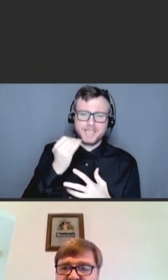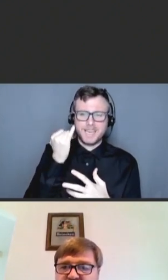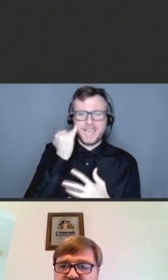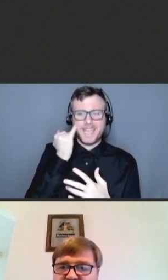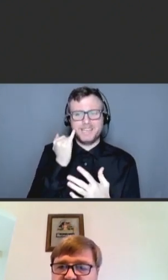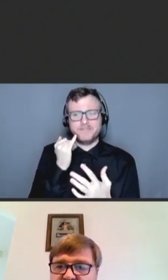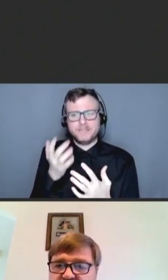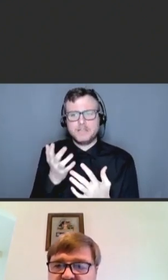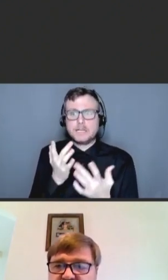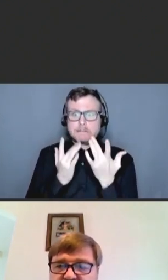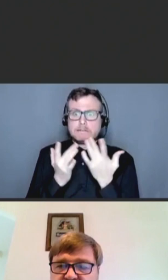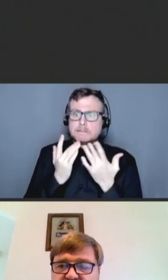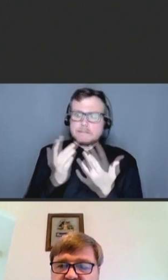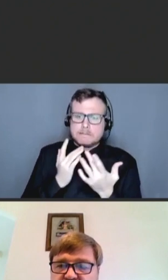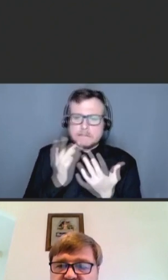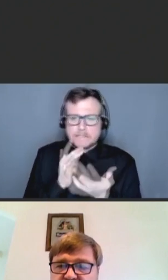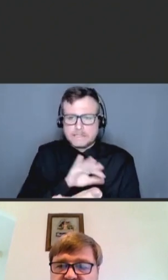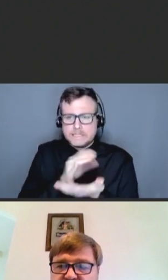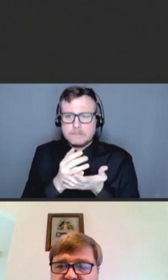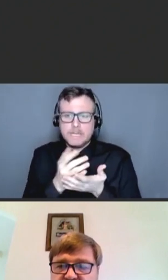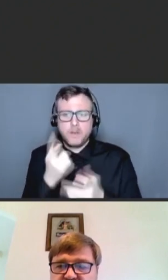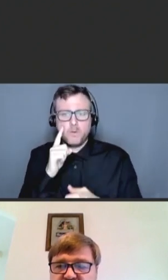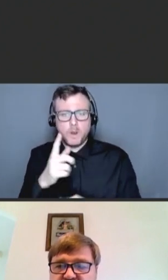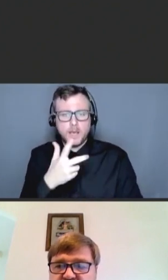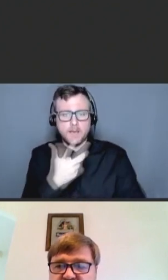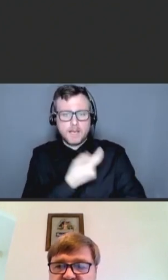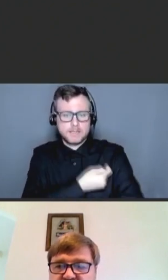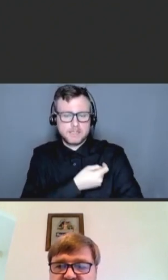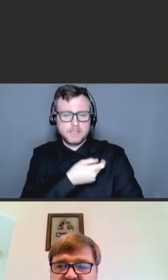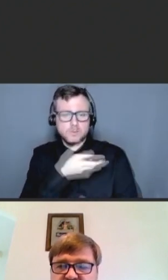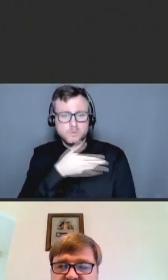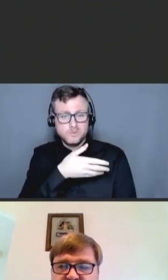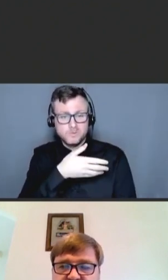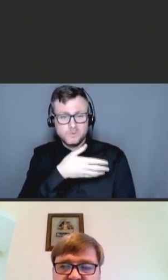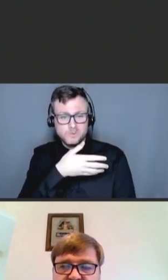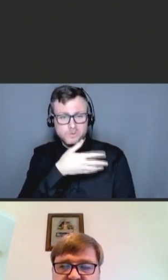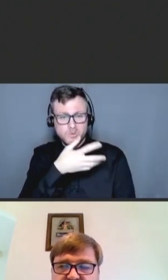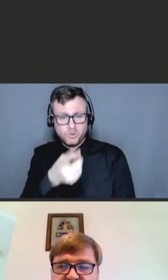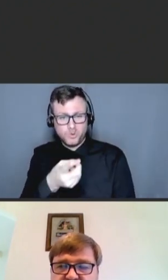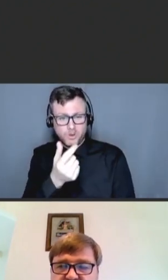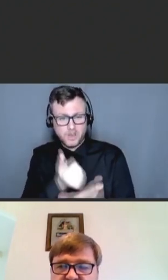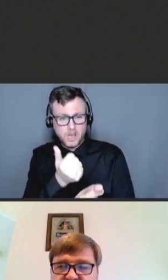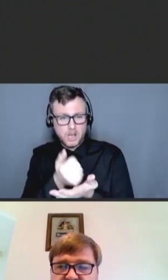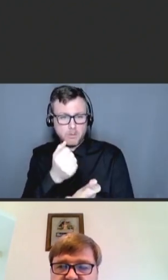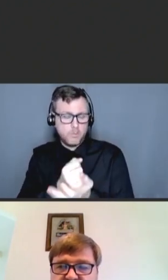supplies of a vaccine from -- to address the sudden emergence of m-pox from its